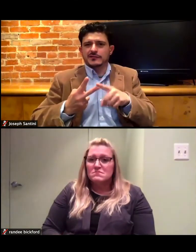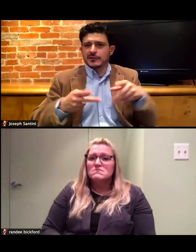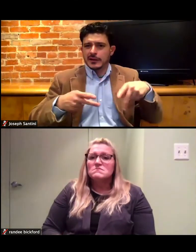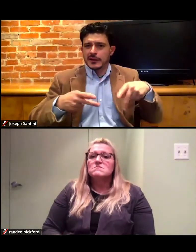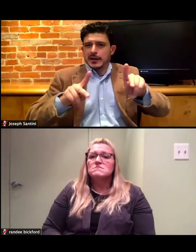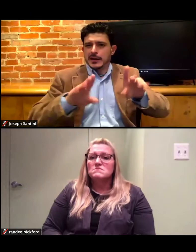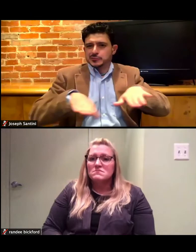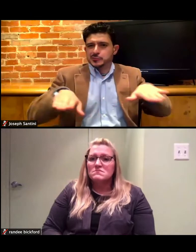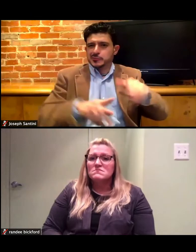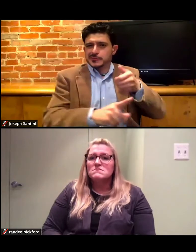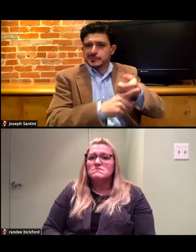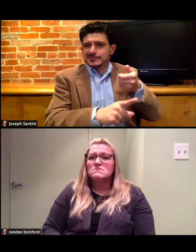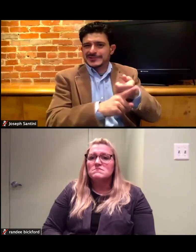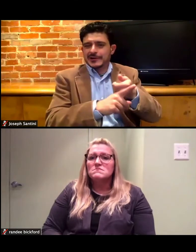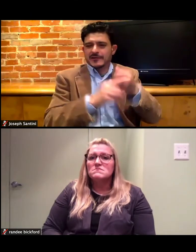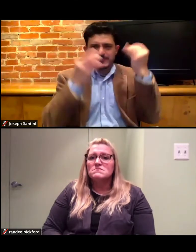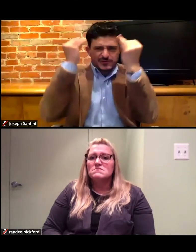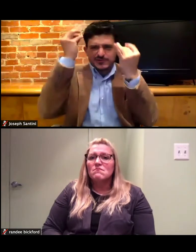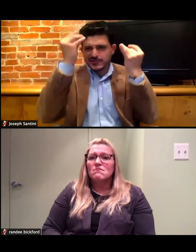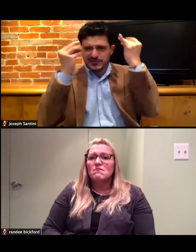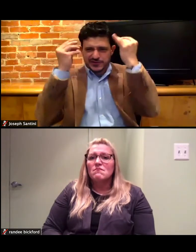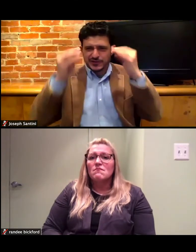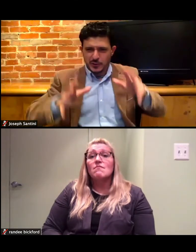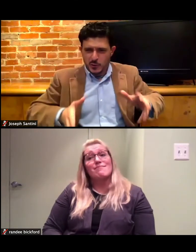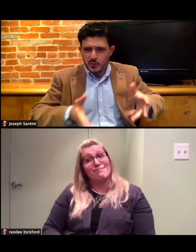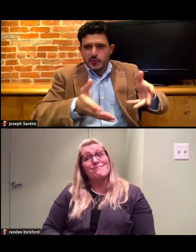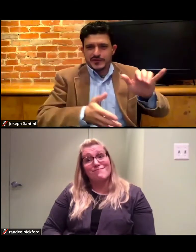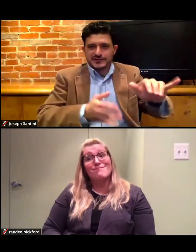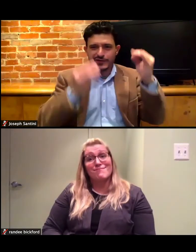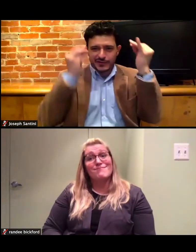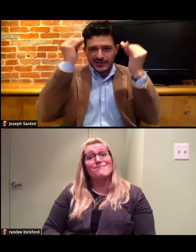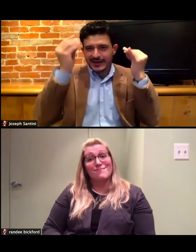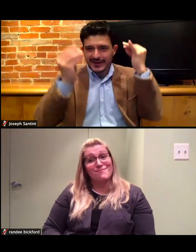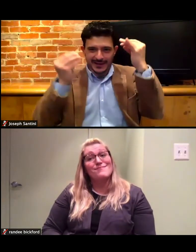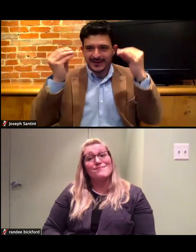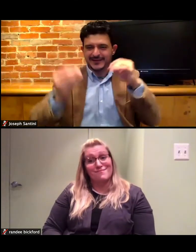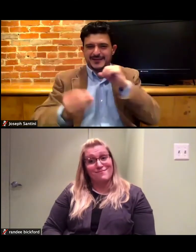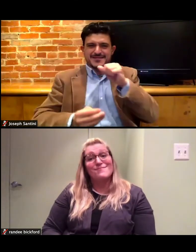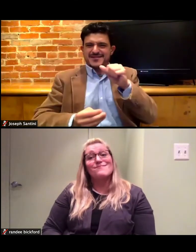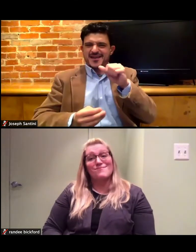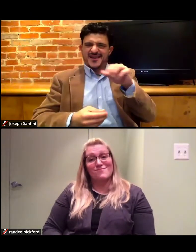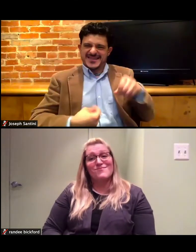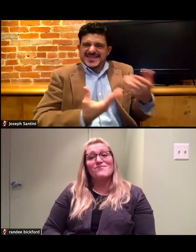it and also to permit the children to consider it and give them